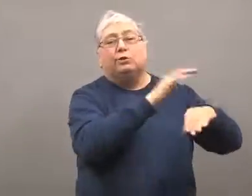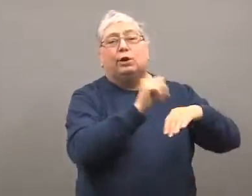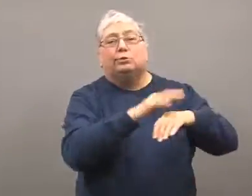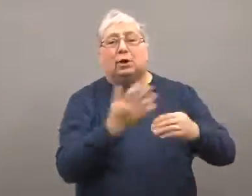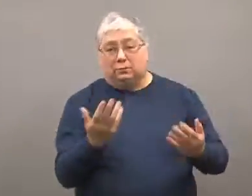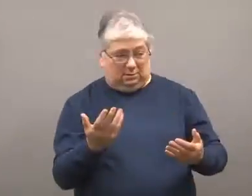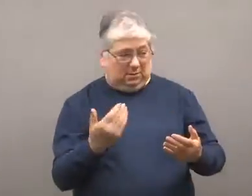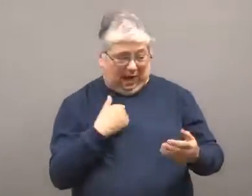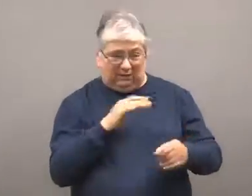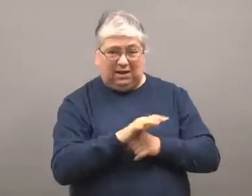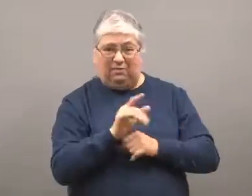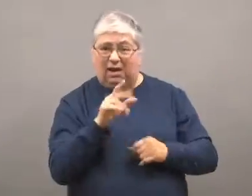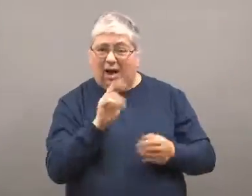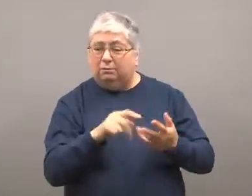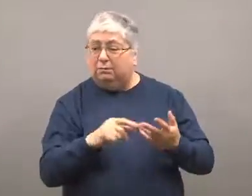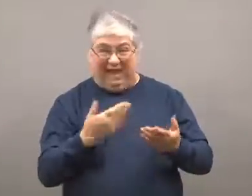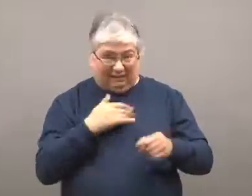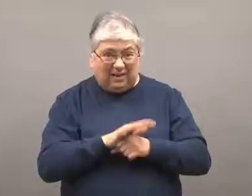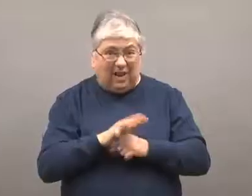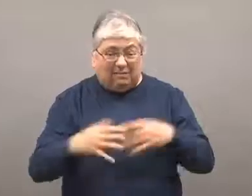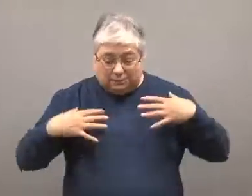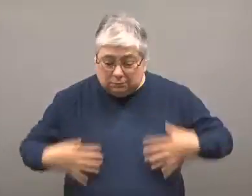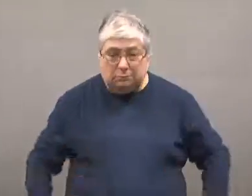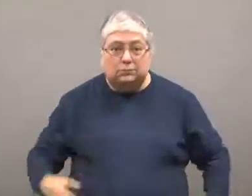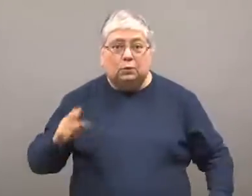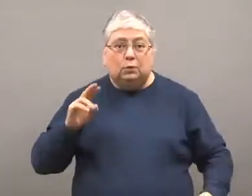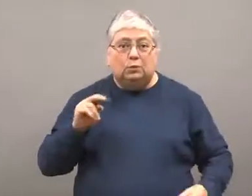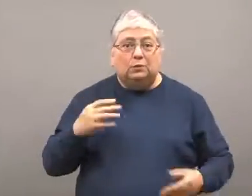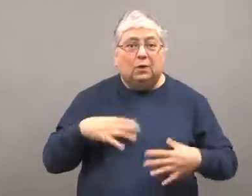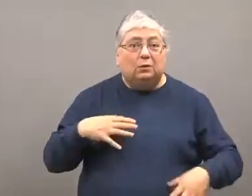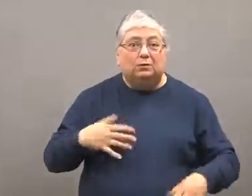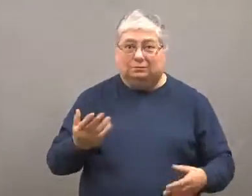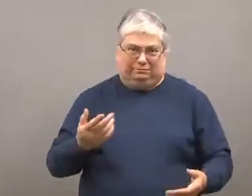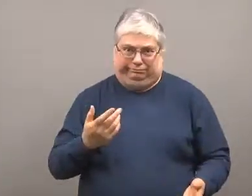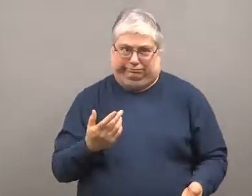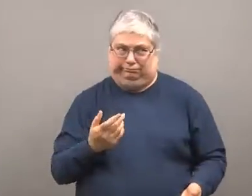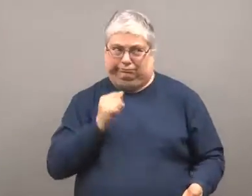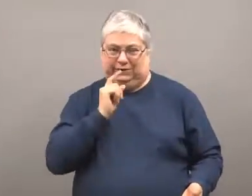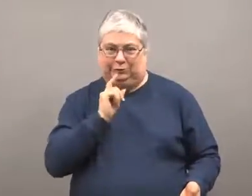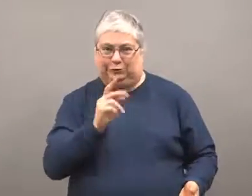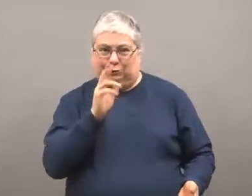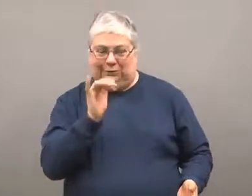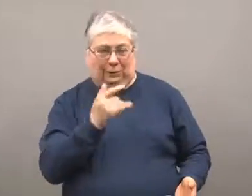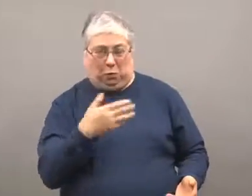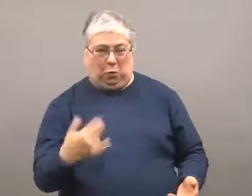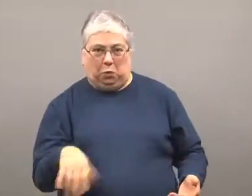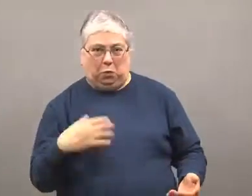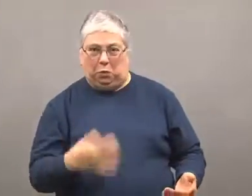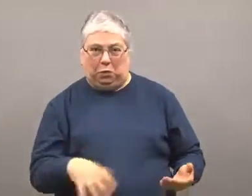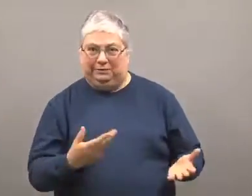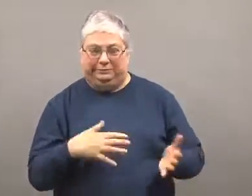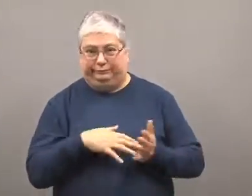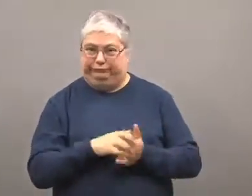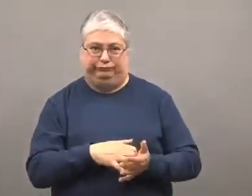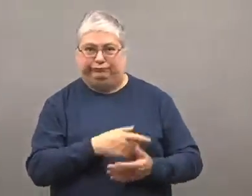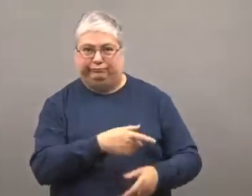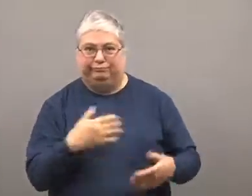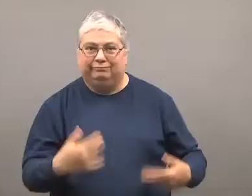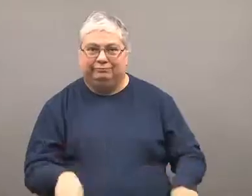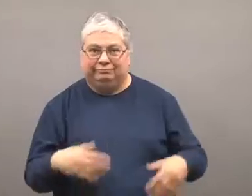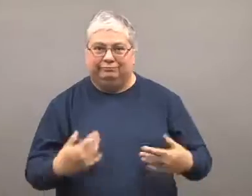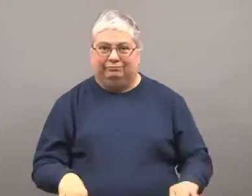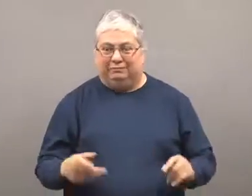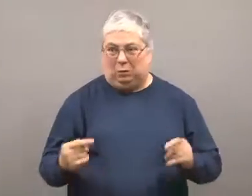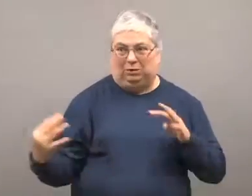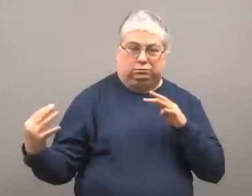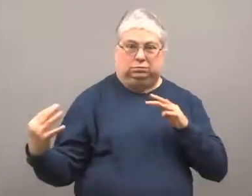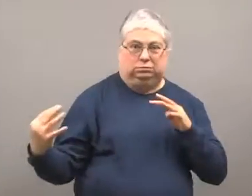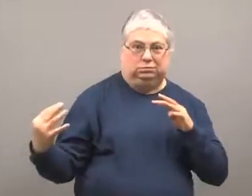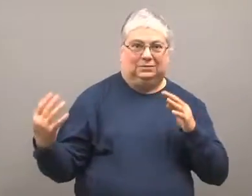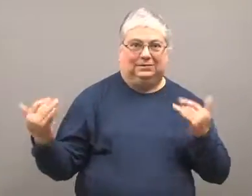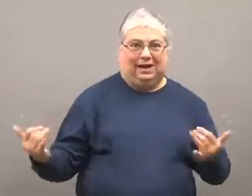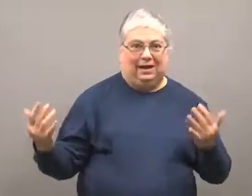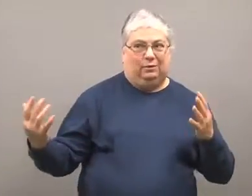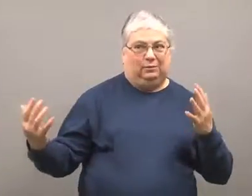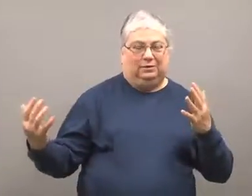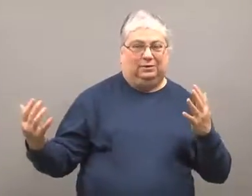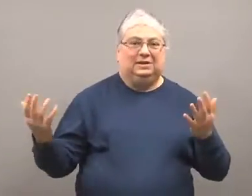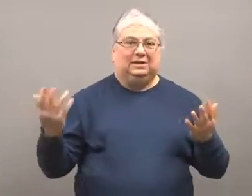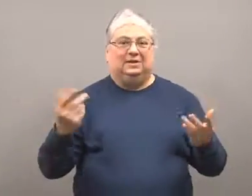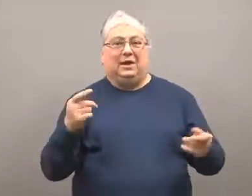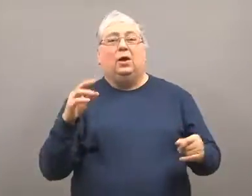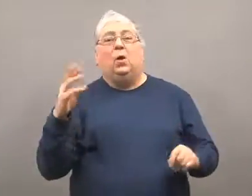it might not have enough weapons and uniforms for all of them.